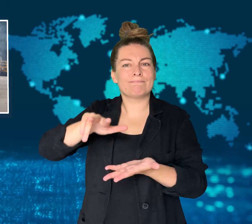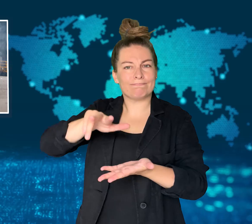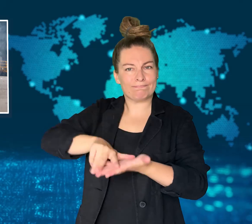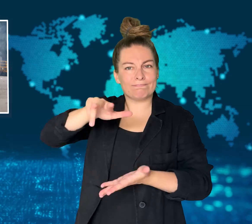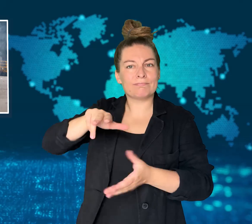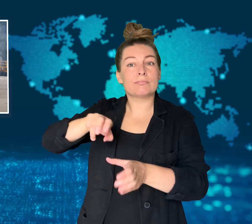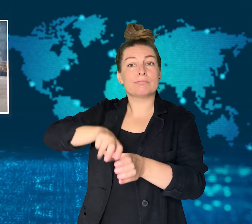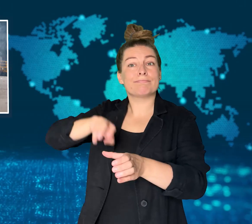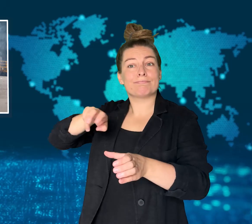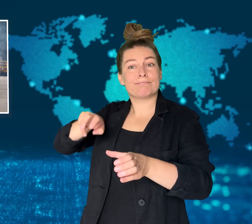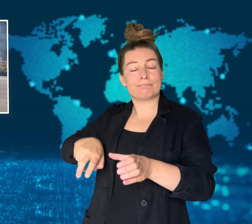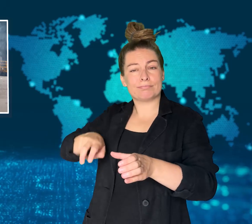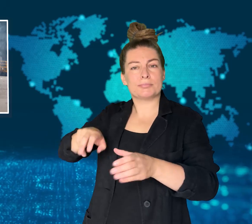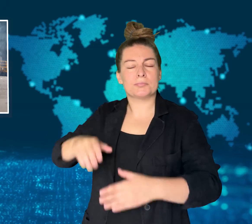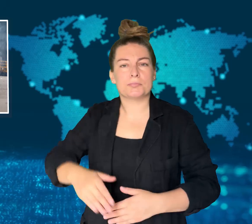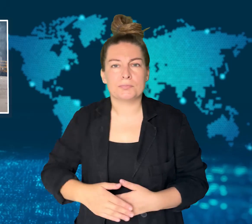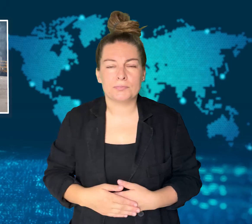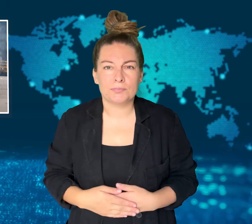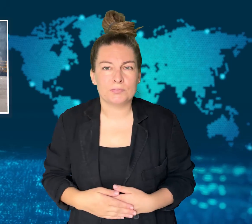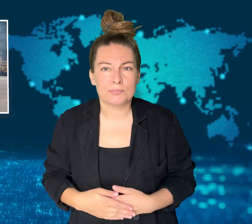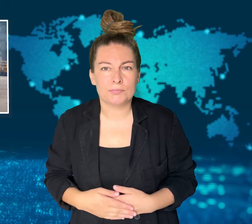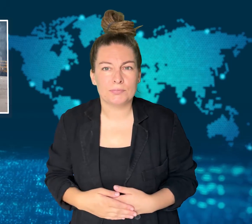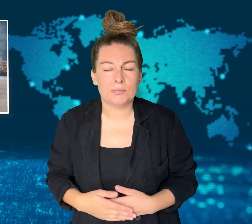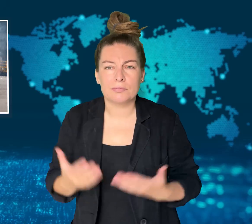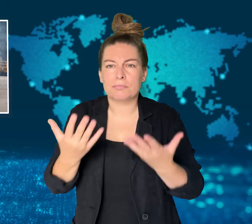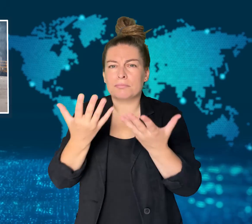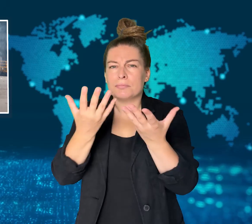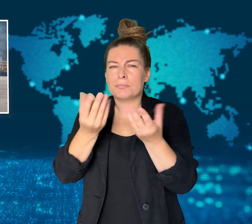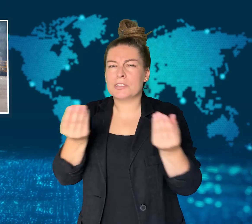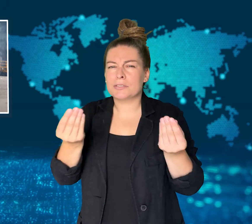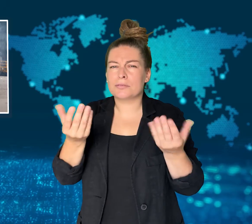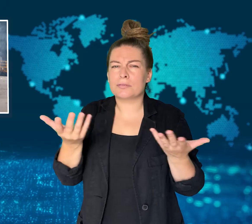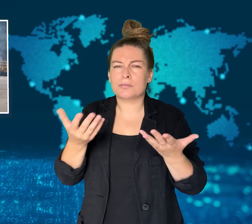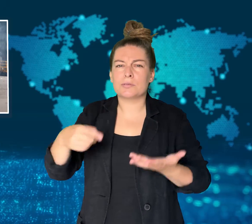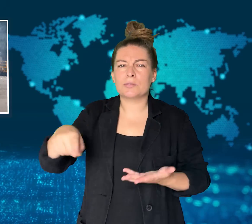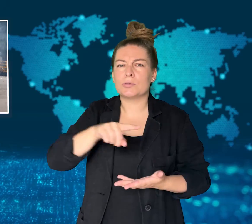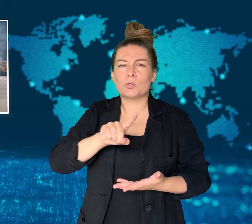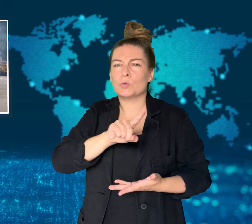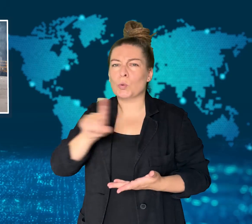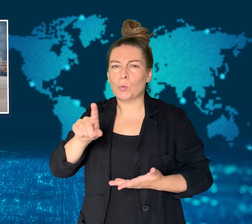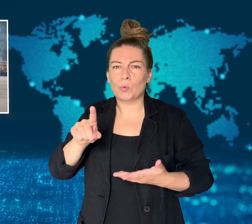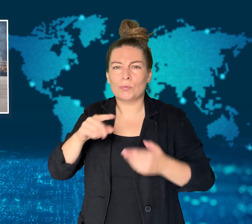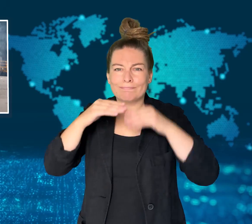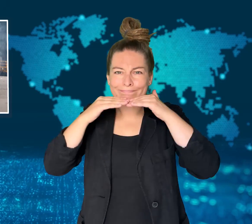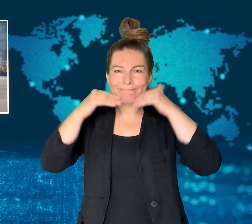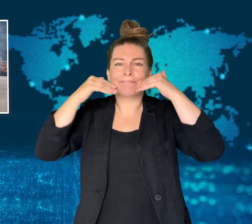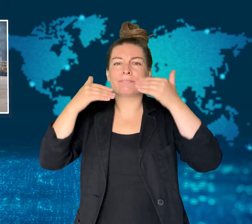Sheikh Hasina.